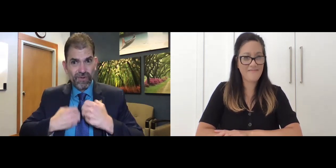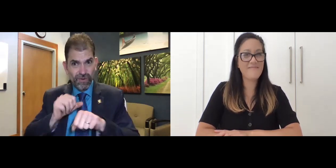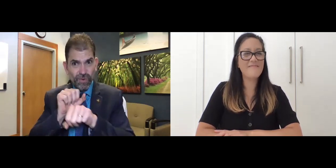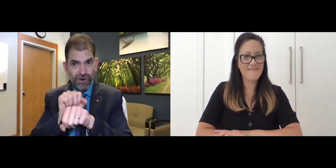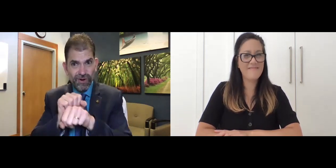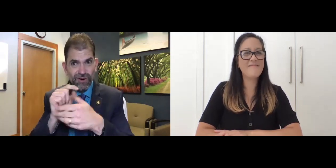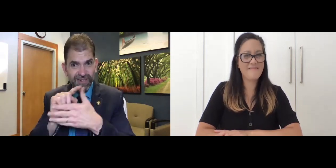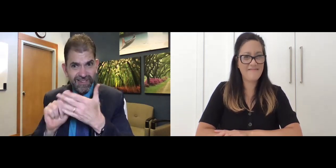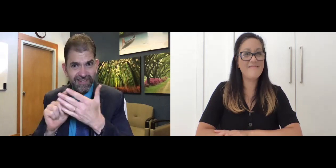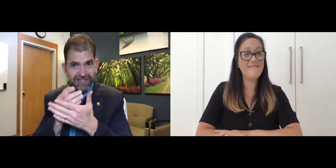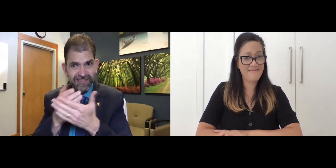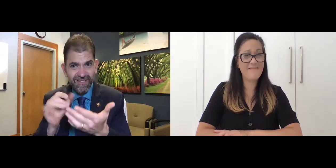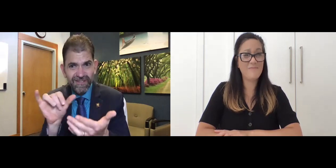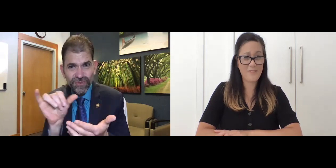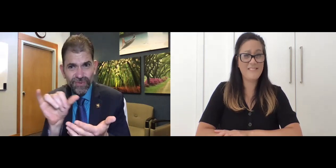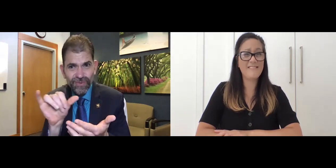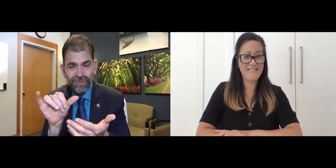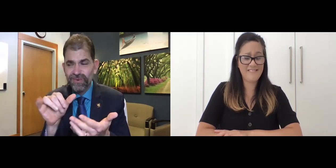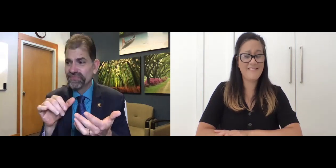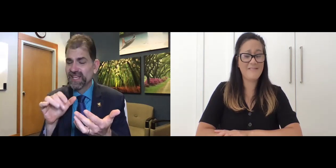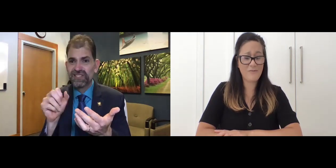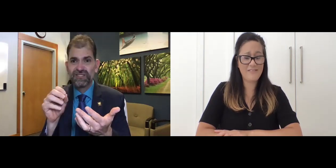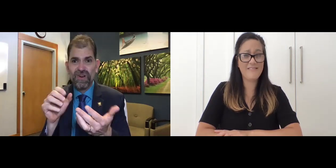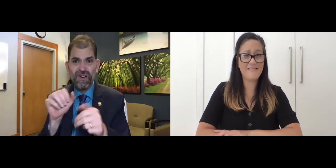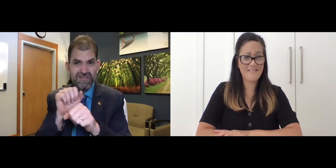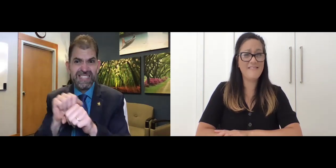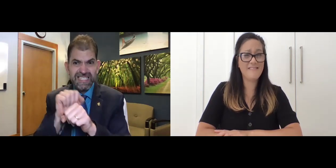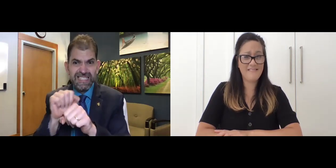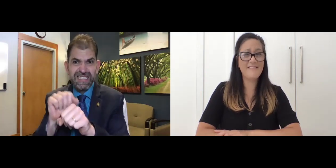but already they have a lot of emotional work to do.